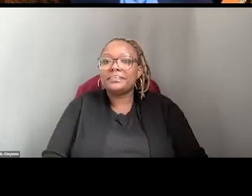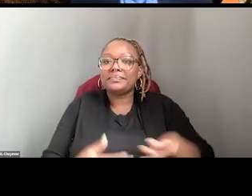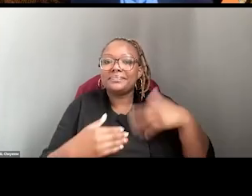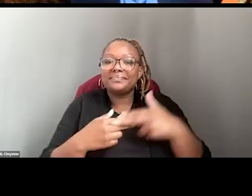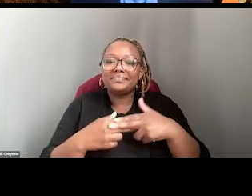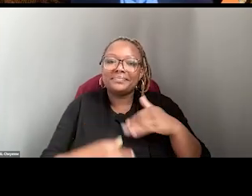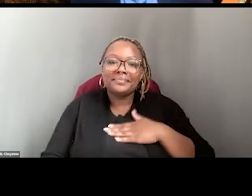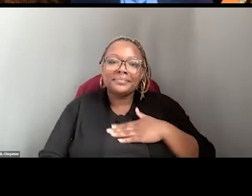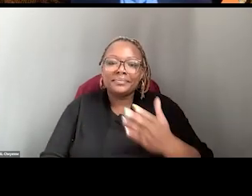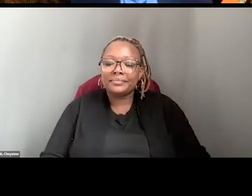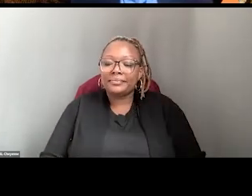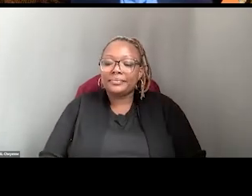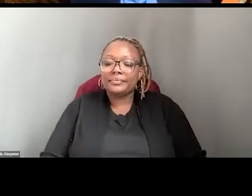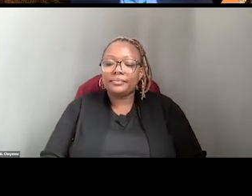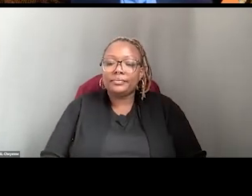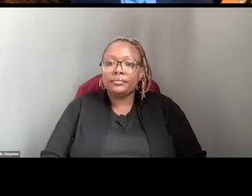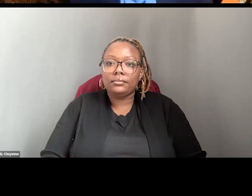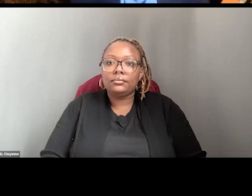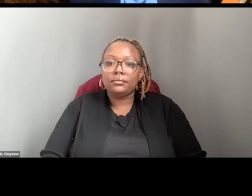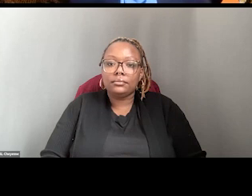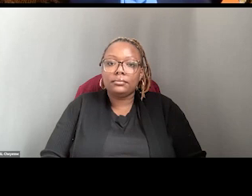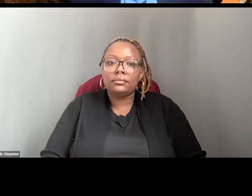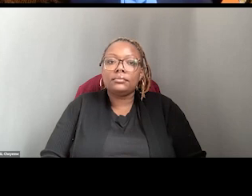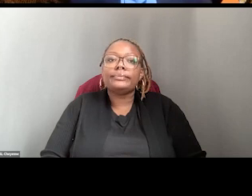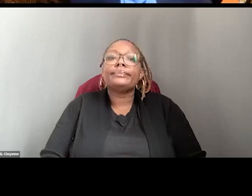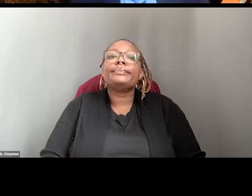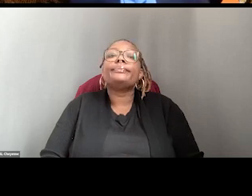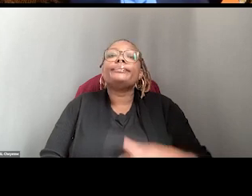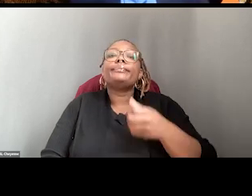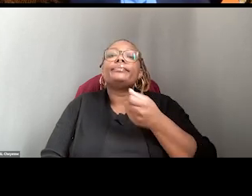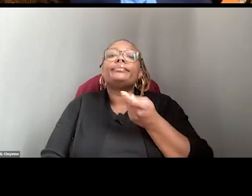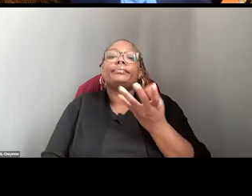A couple things about PI transfers; you should remember